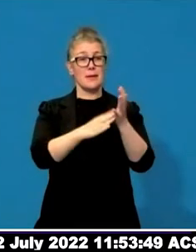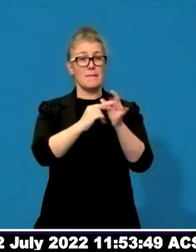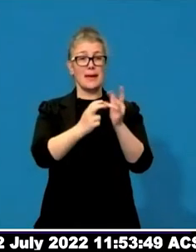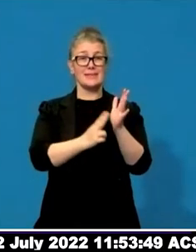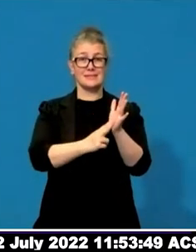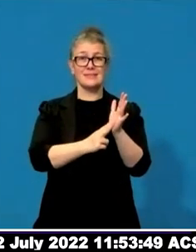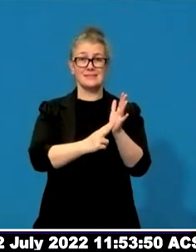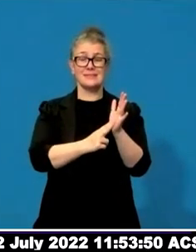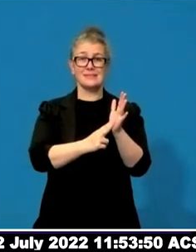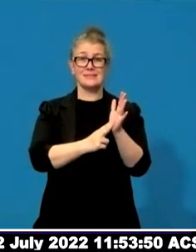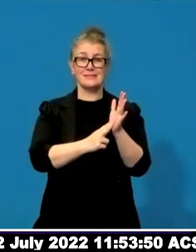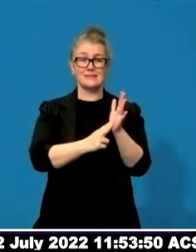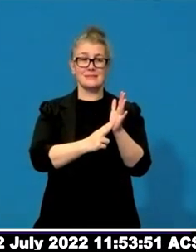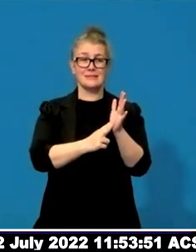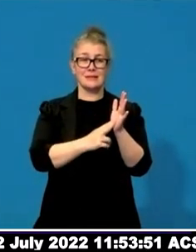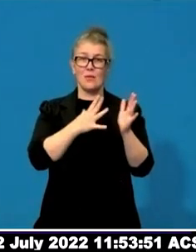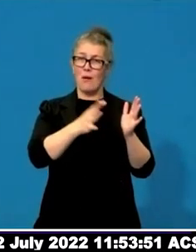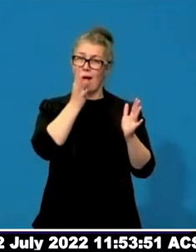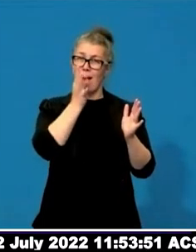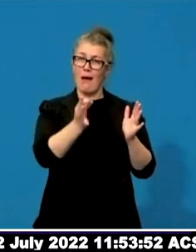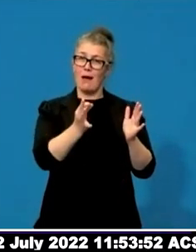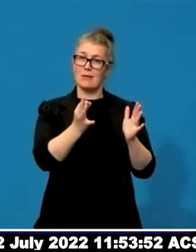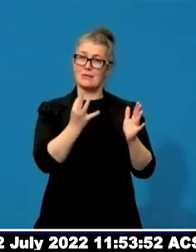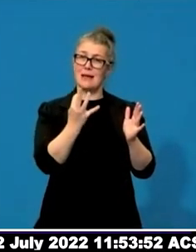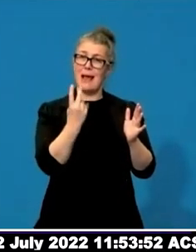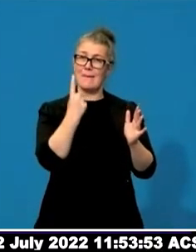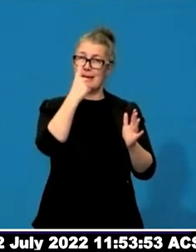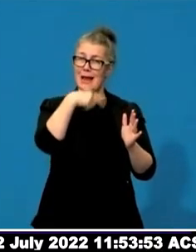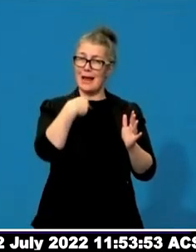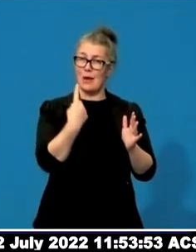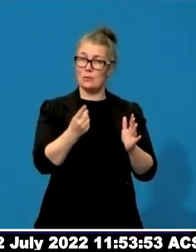for your office to prepare these documents around an appeal or review.